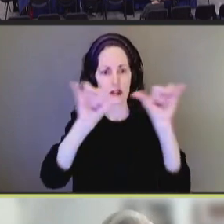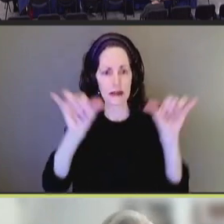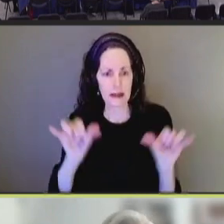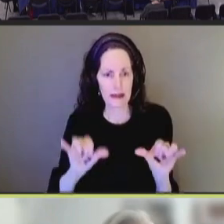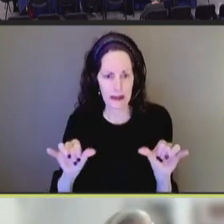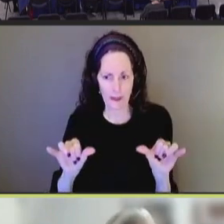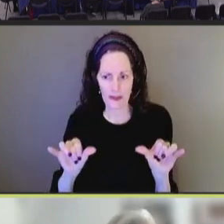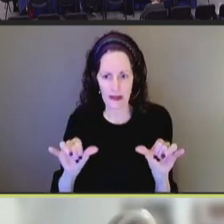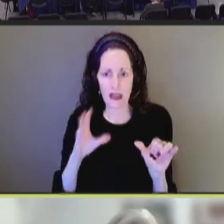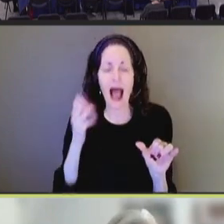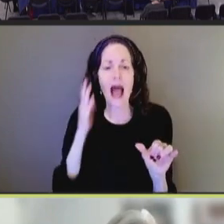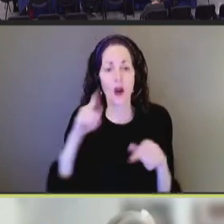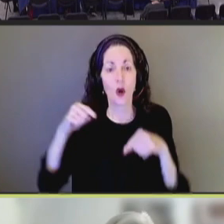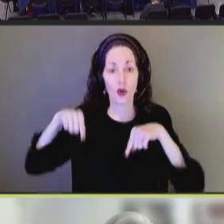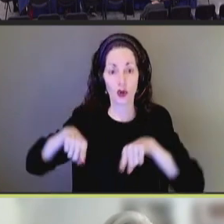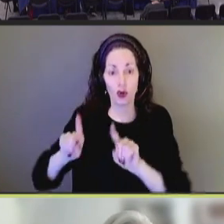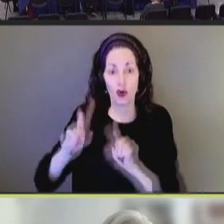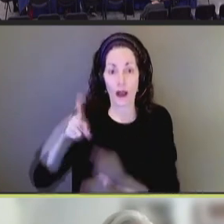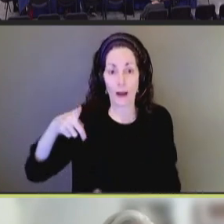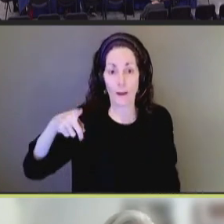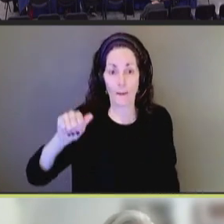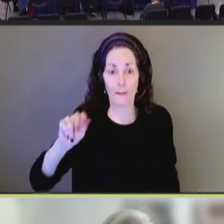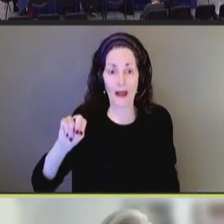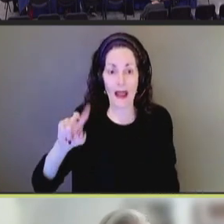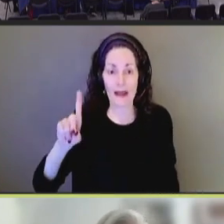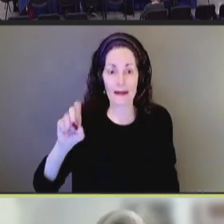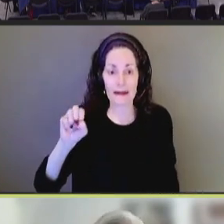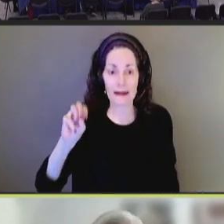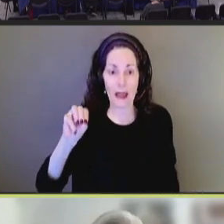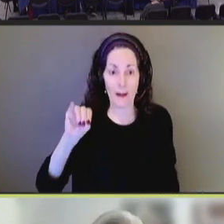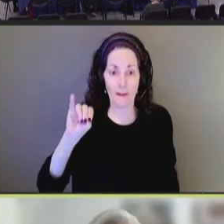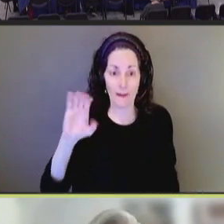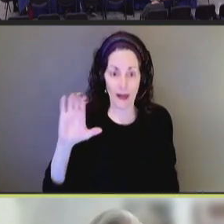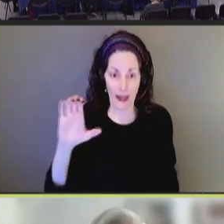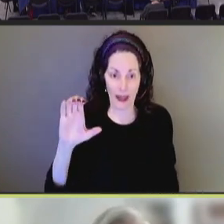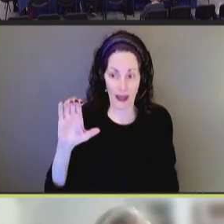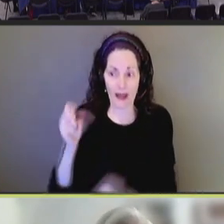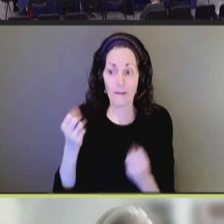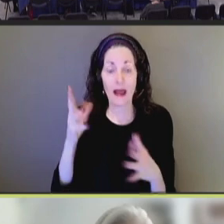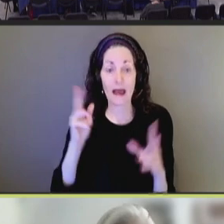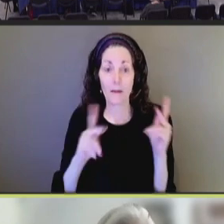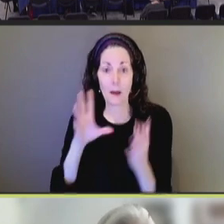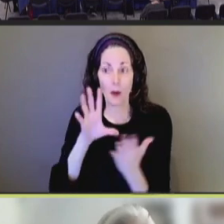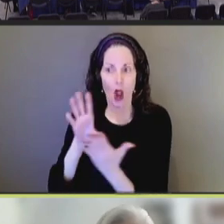people learned more about these systems. And they became an incredibly valuable resource